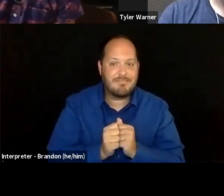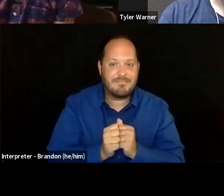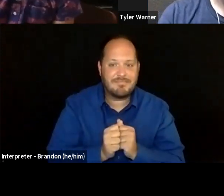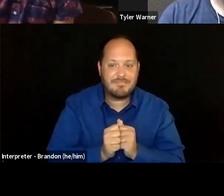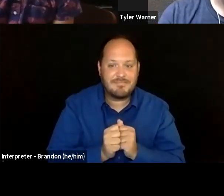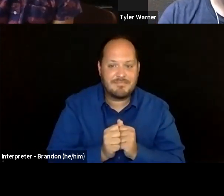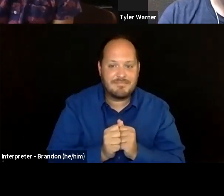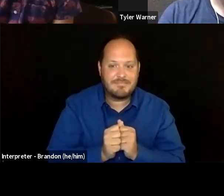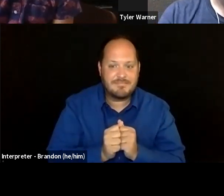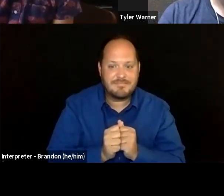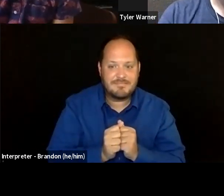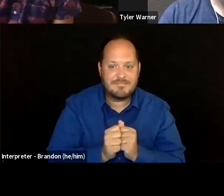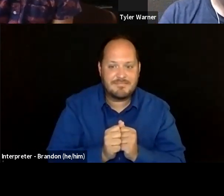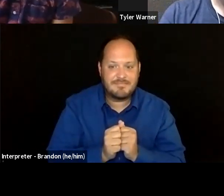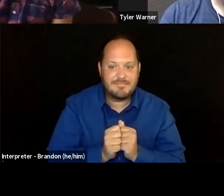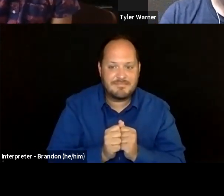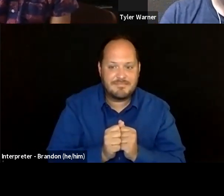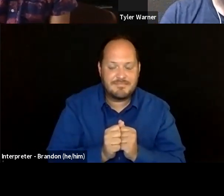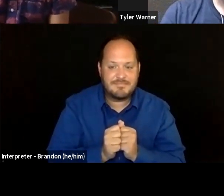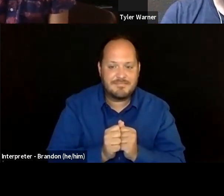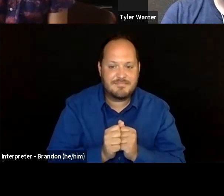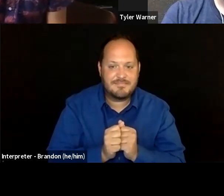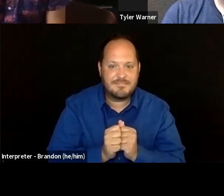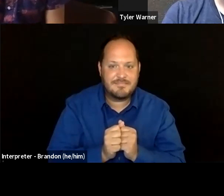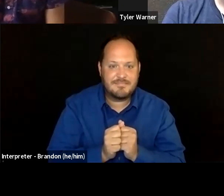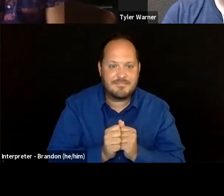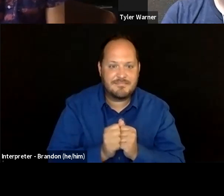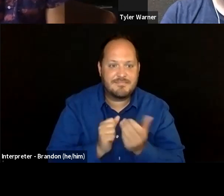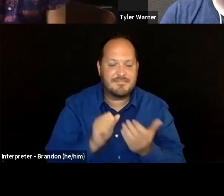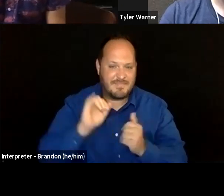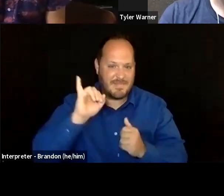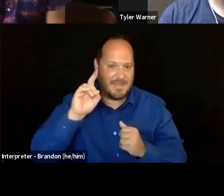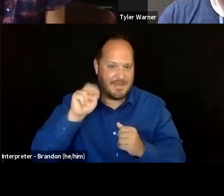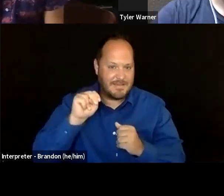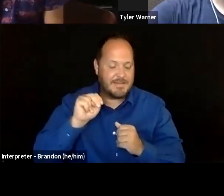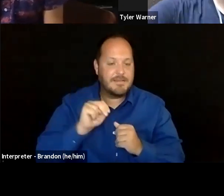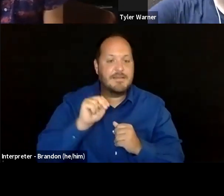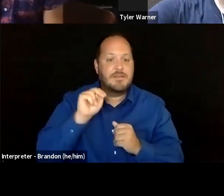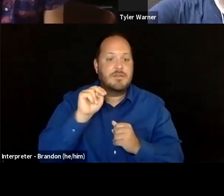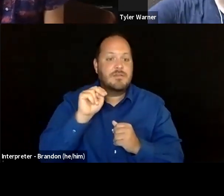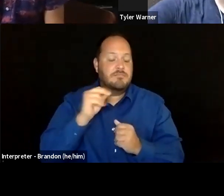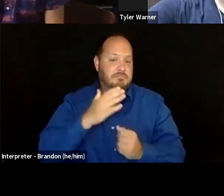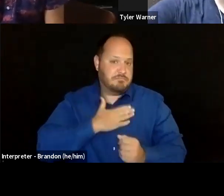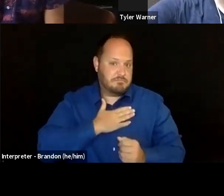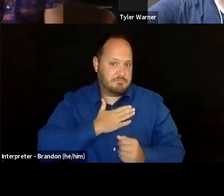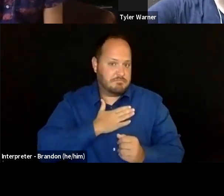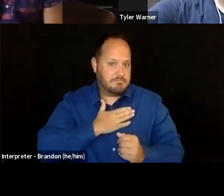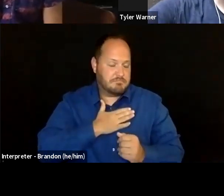know, make ourselves feel better instead of really how can we listen to the voices of the people that actually know what they want.